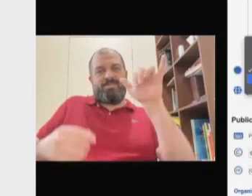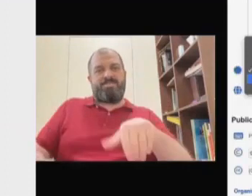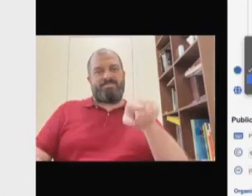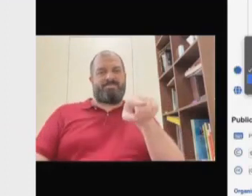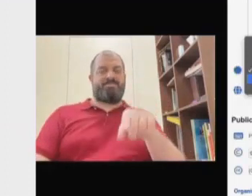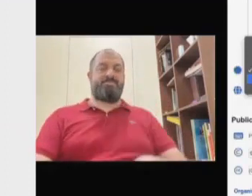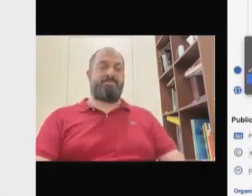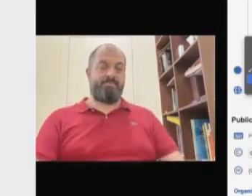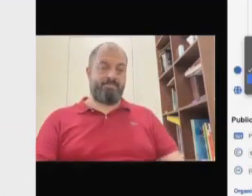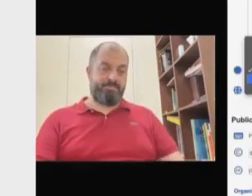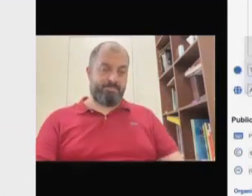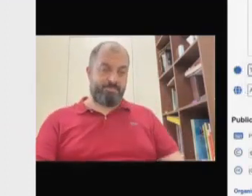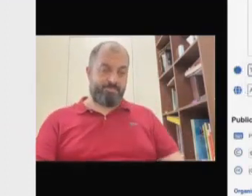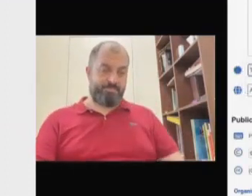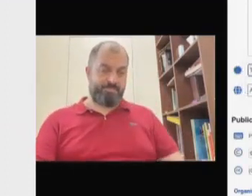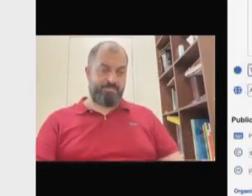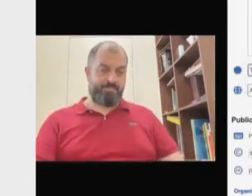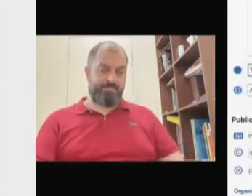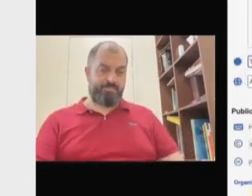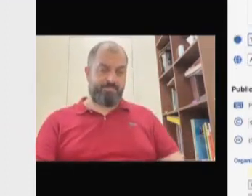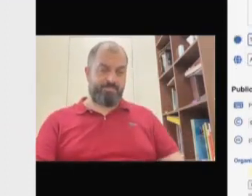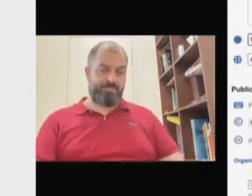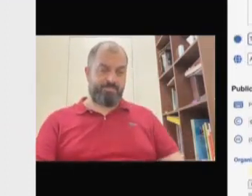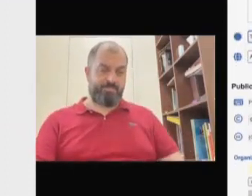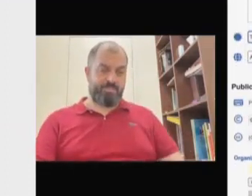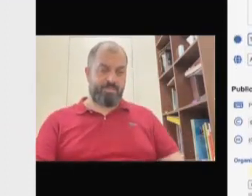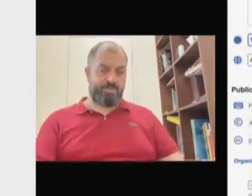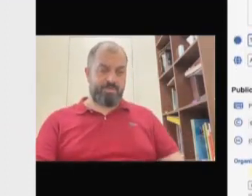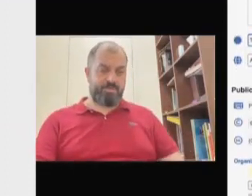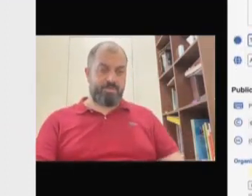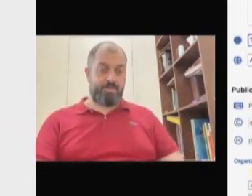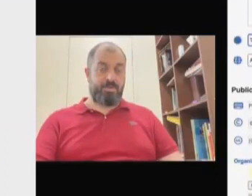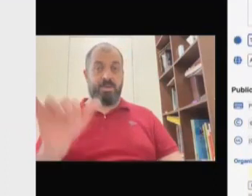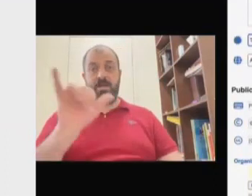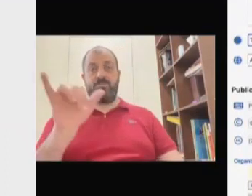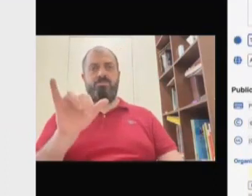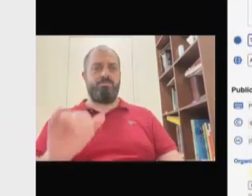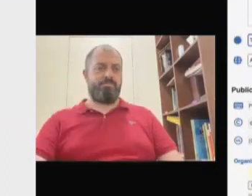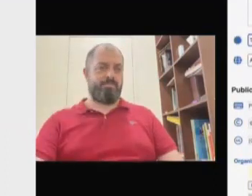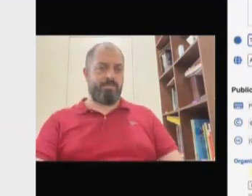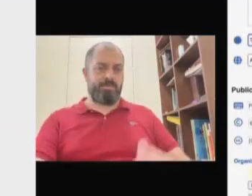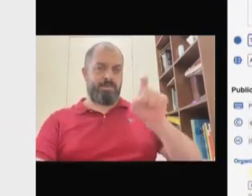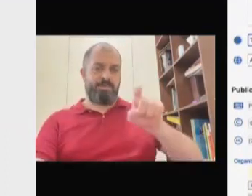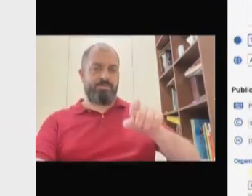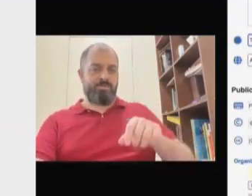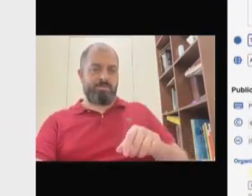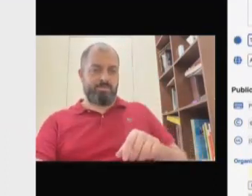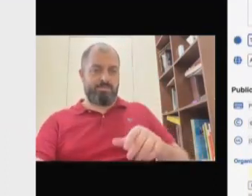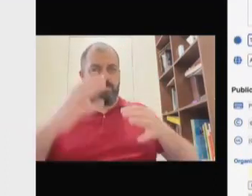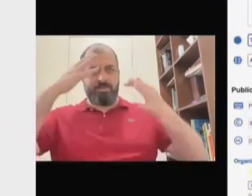But one thing that's different is you click here that what you're adding is a translation resource. It lets you select the category.